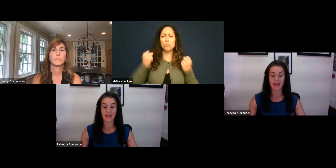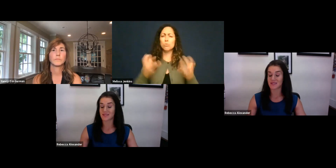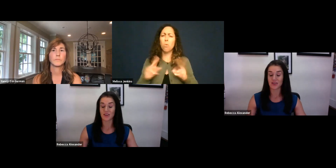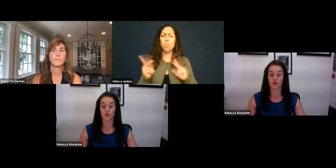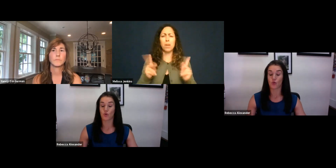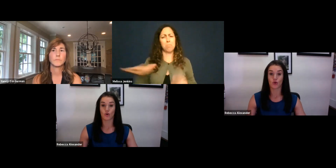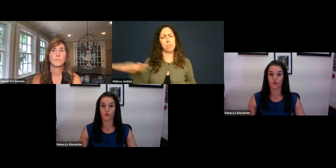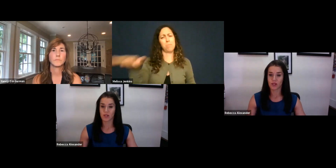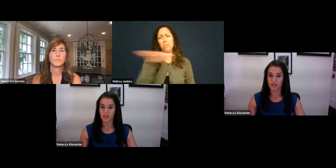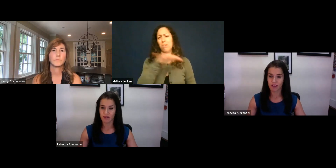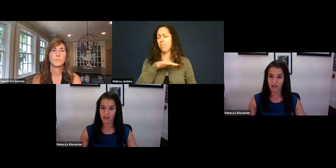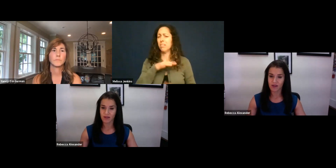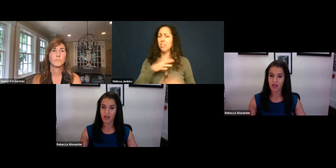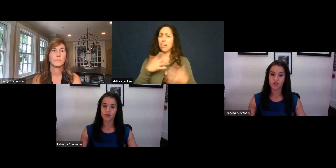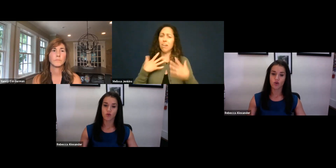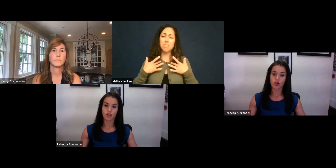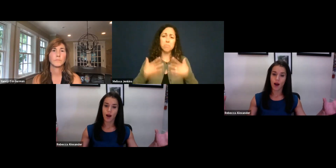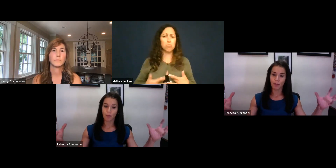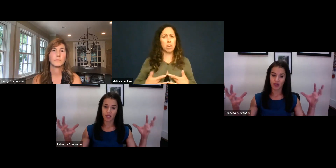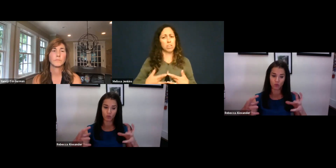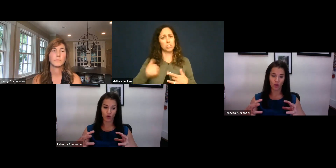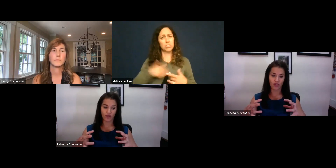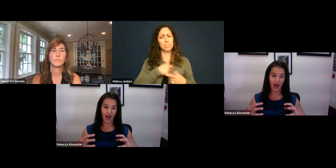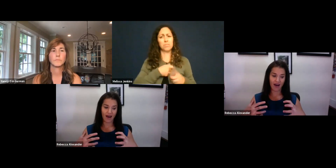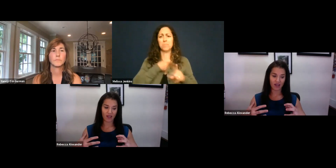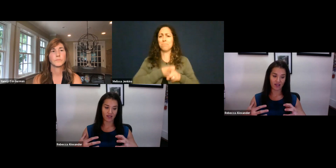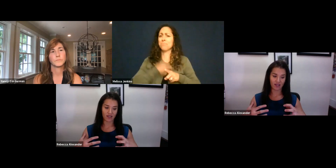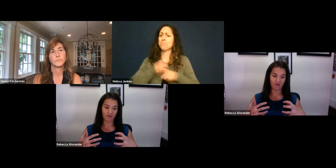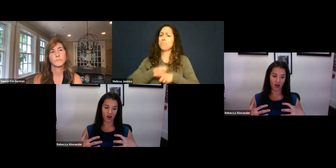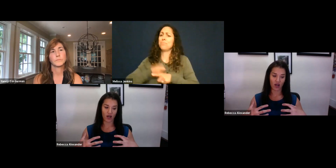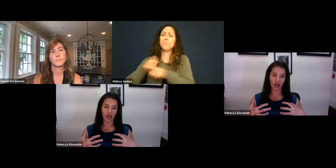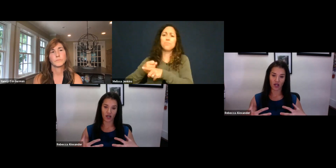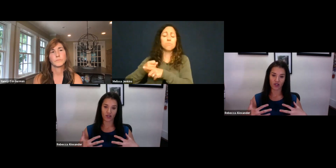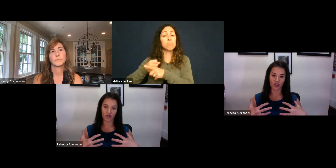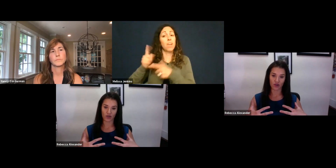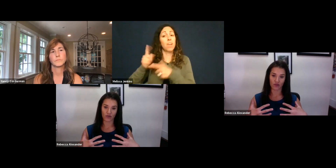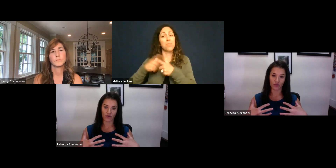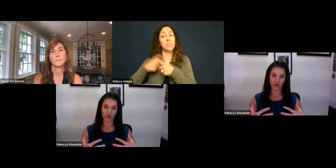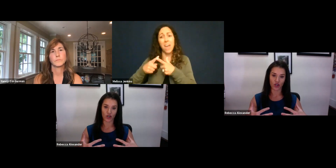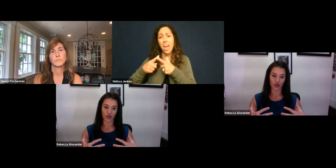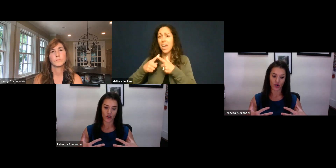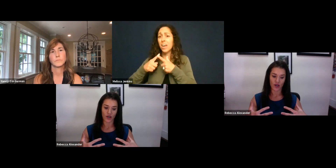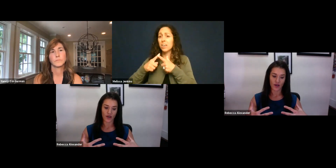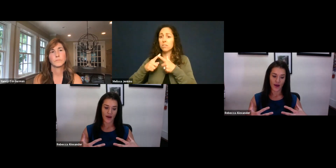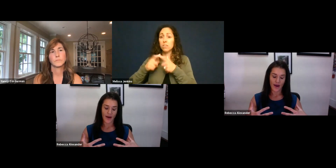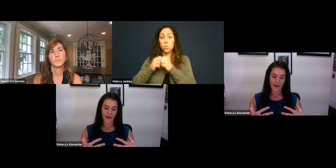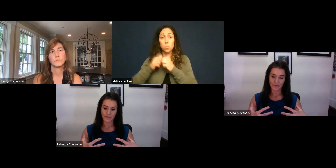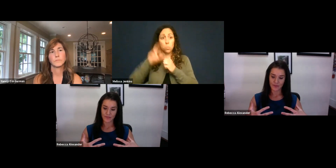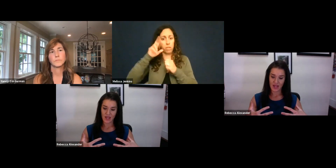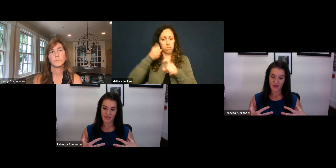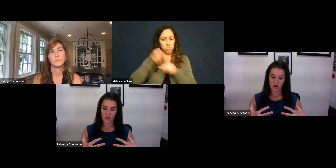based on the world we live in. So to couple it with having this very uncertain future I think